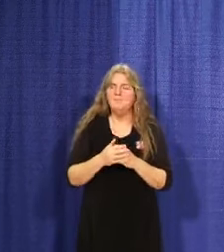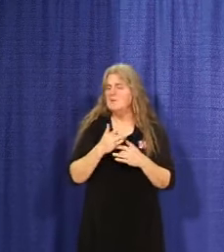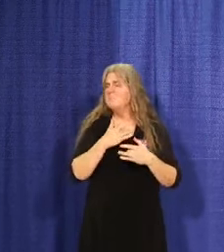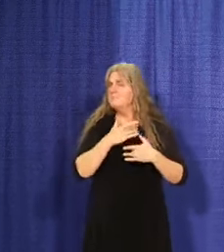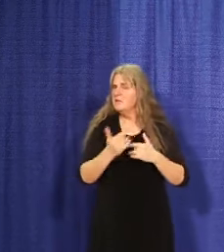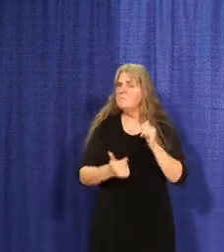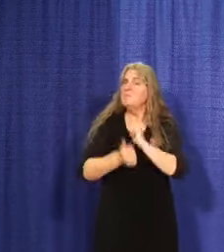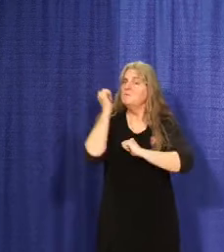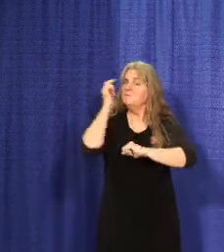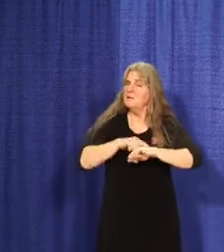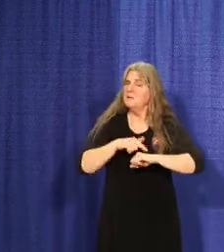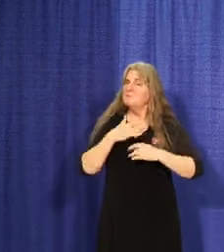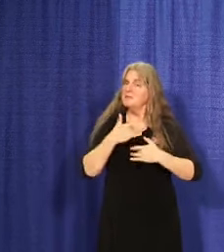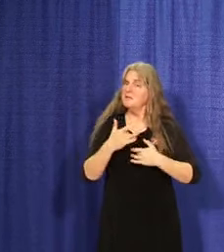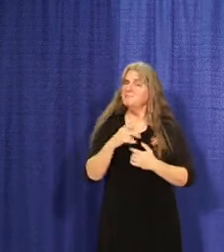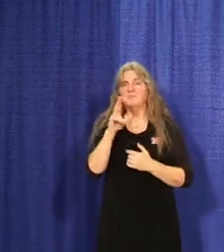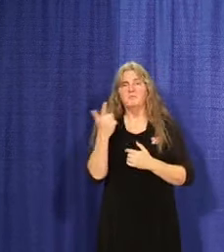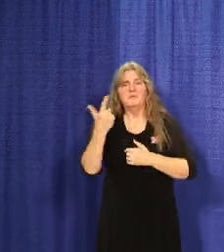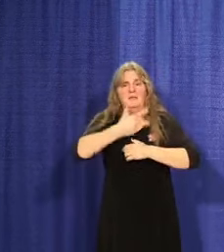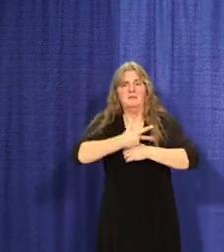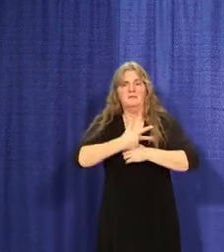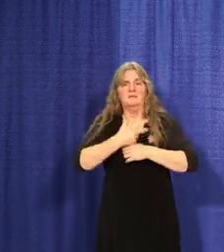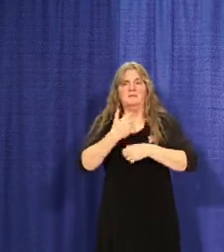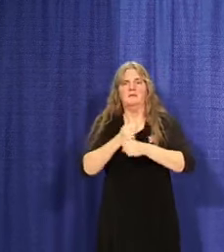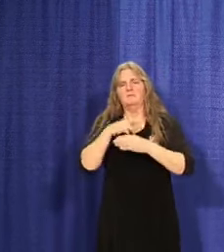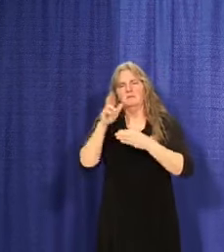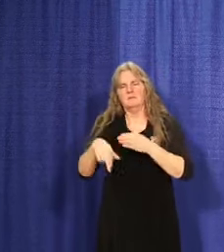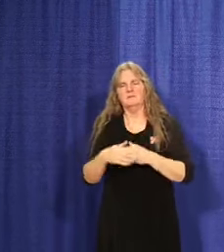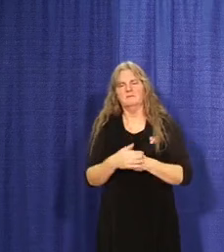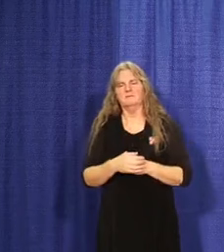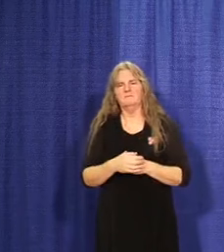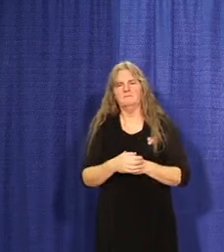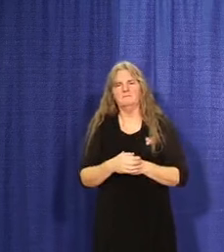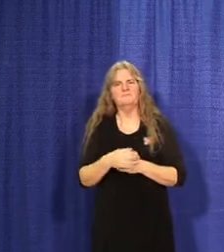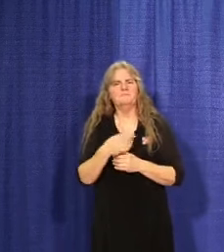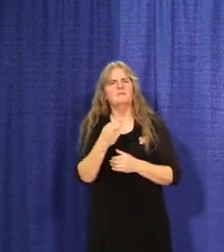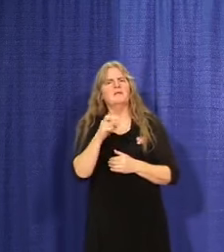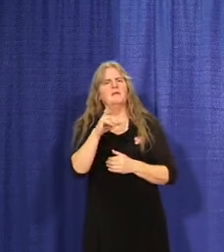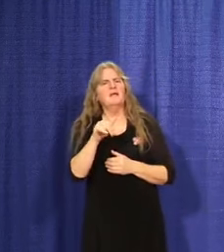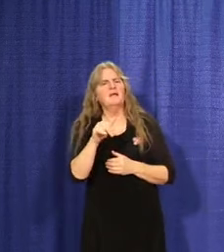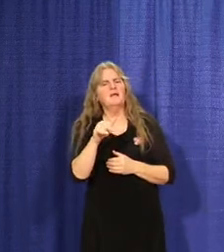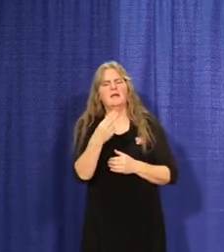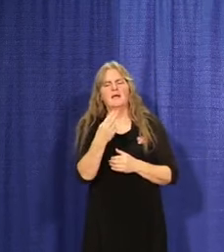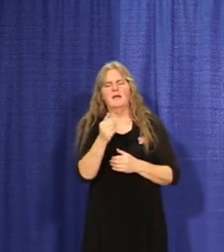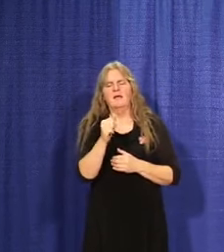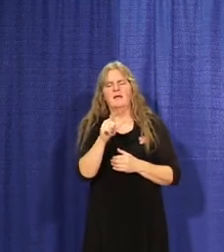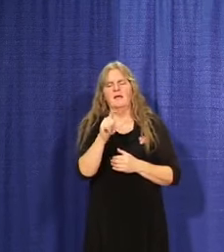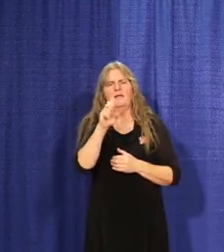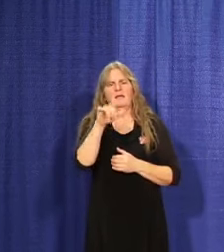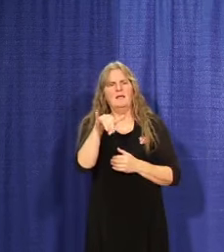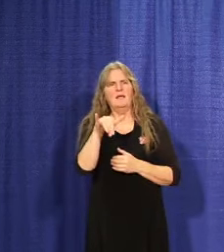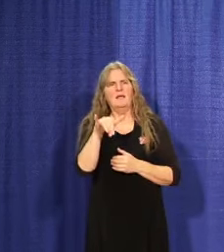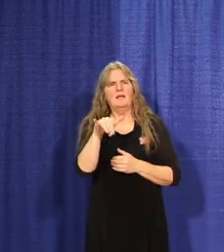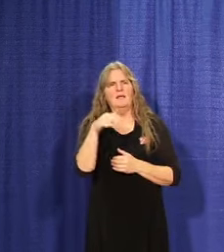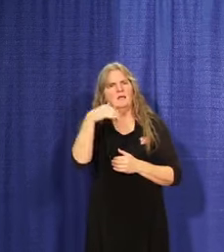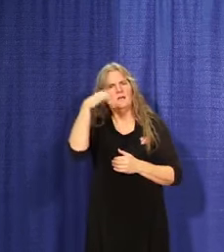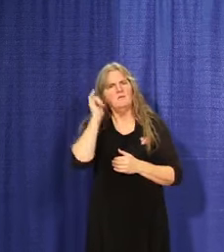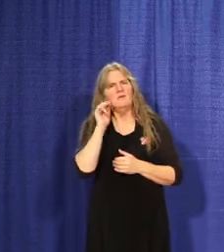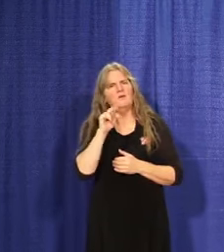Pat: Thank you. Daily now, Yukon News? Haley? Reporter: Dr Hanley got as